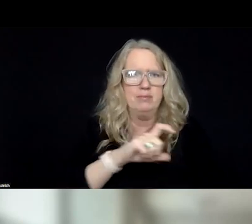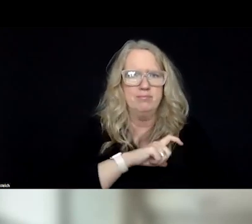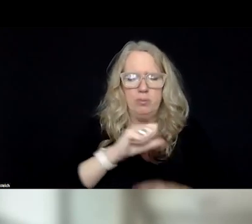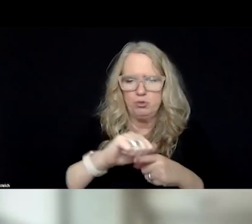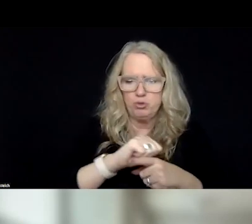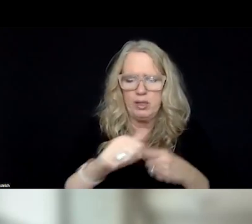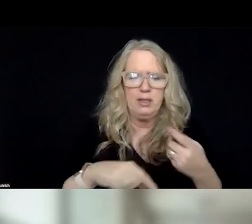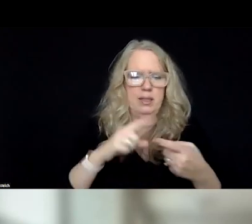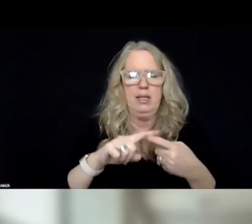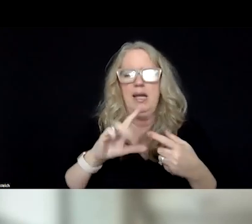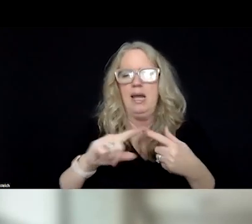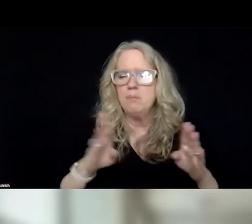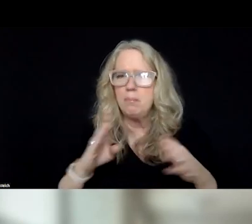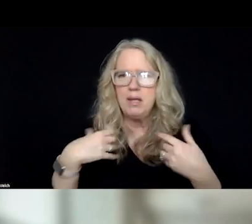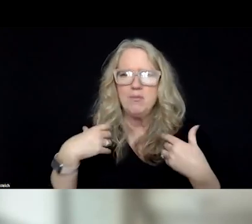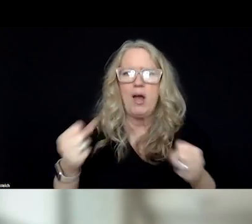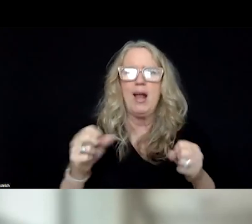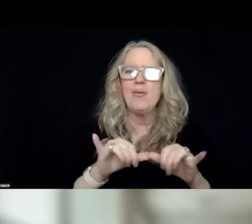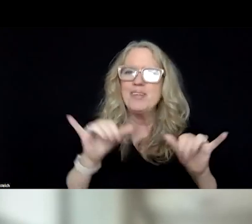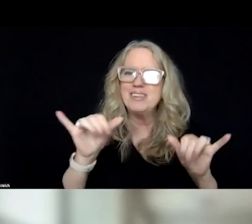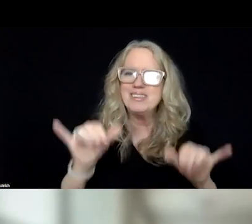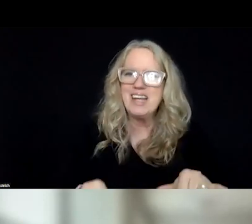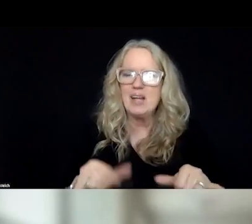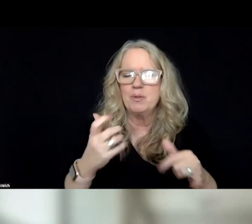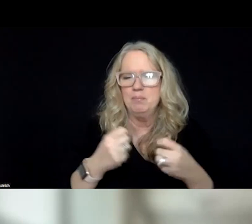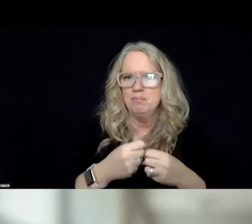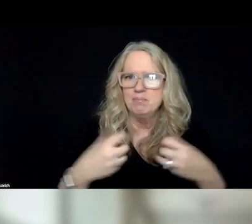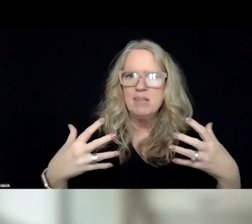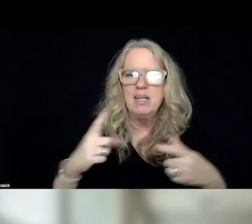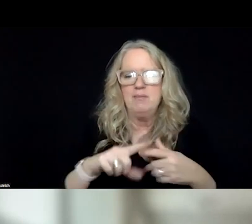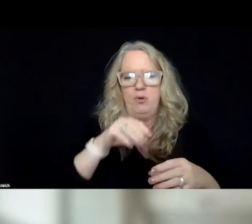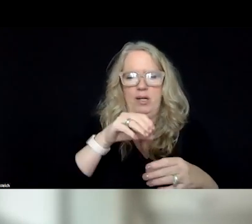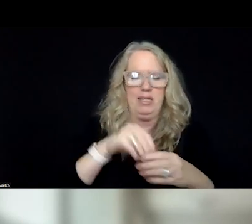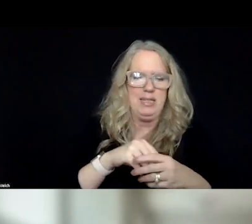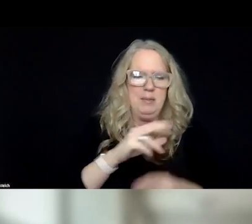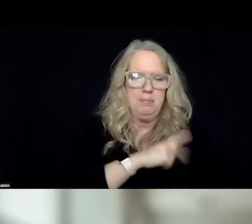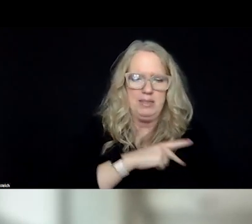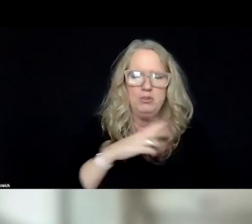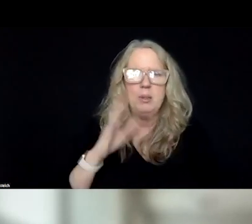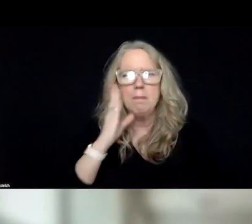BUILDING OUT THE CAPACITY LIKE IN-PATIENT BEDS AND VARIOUS